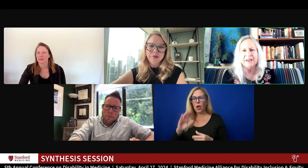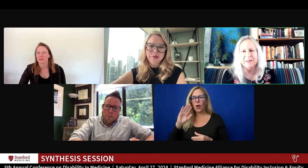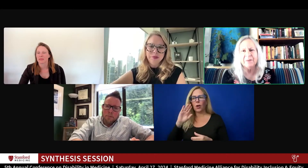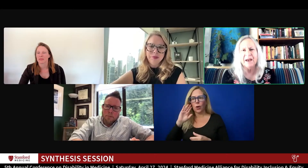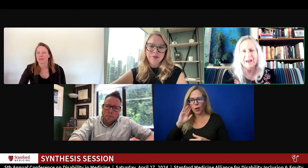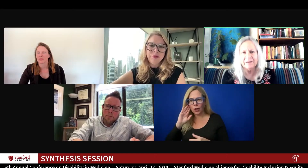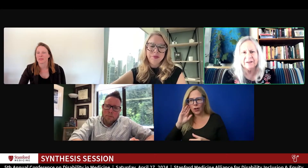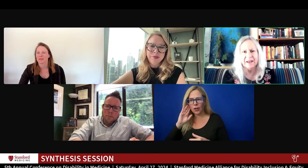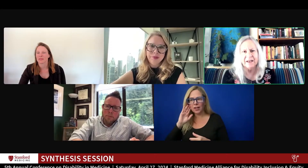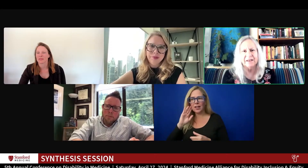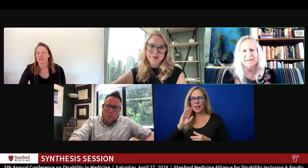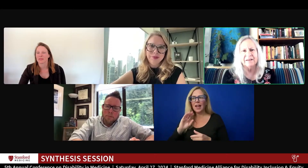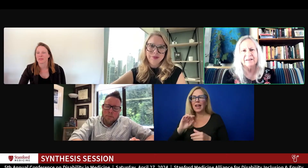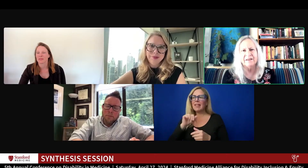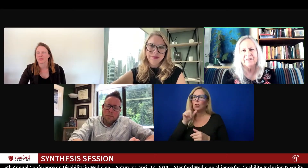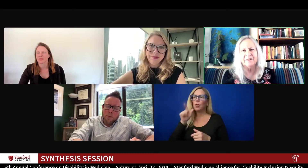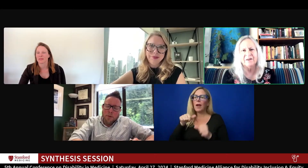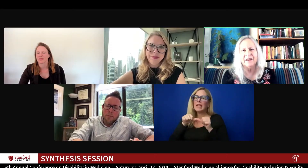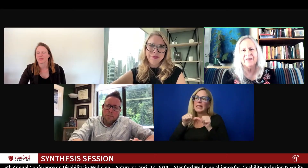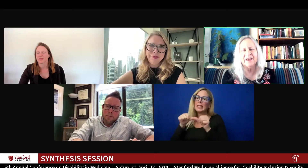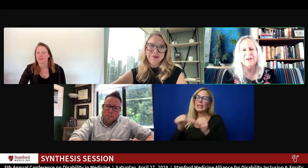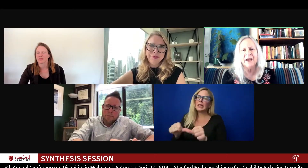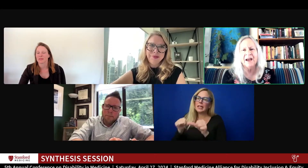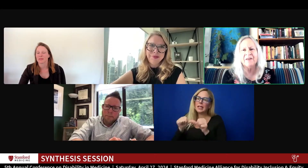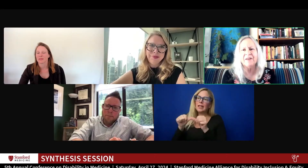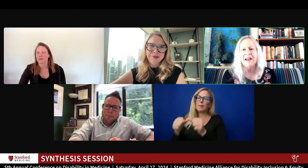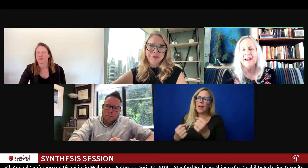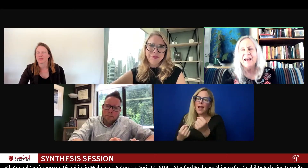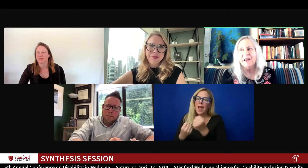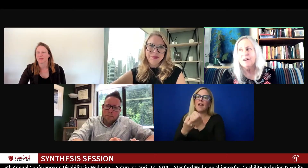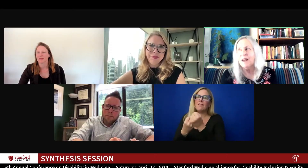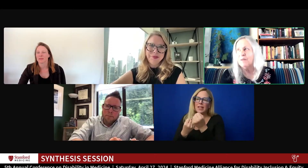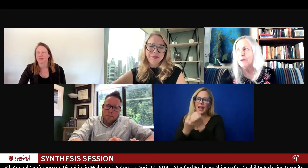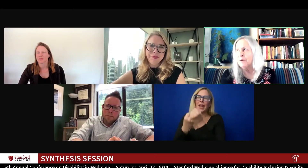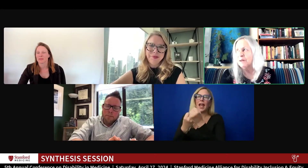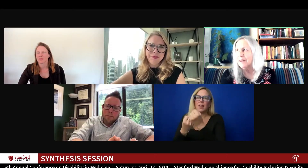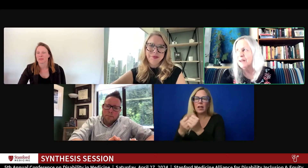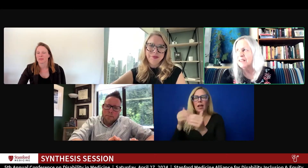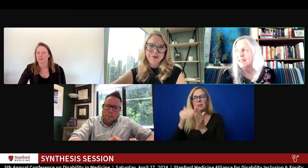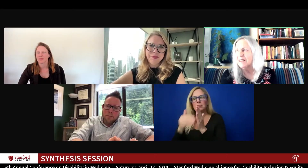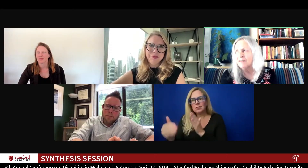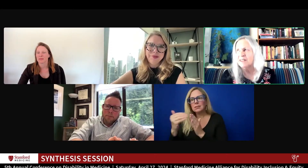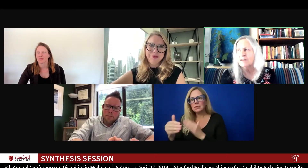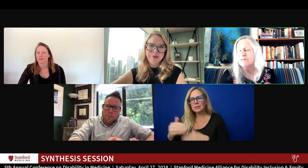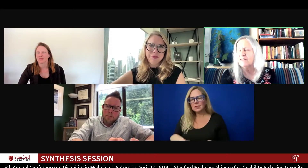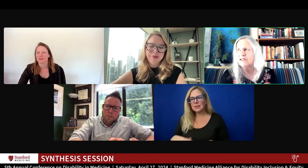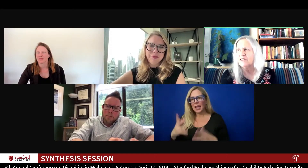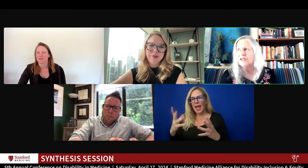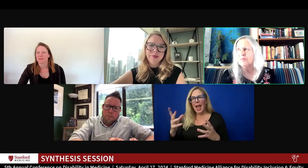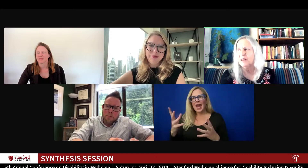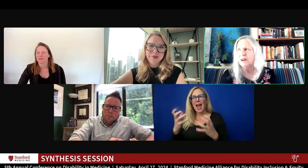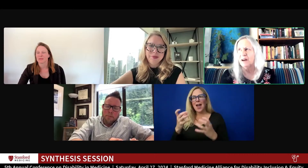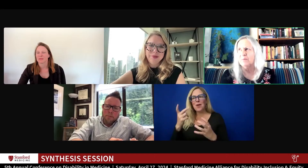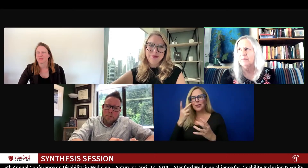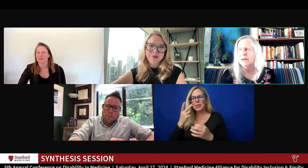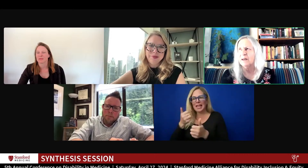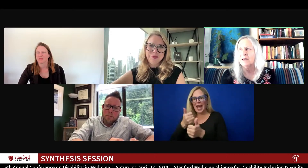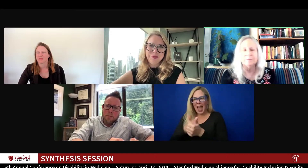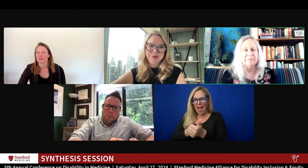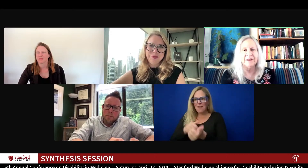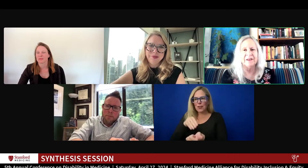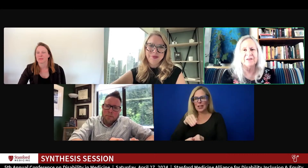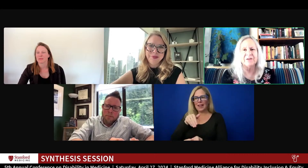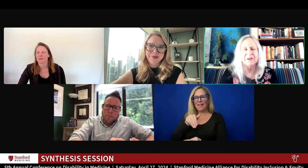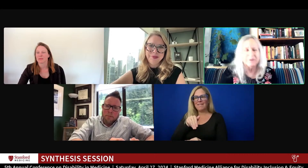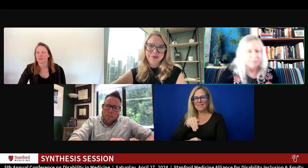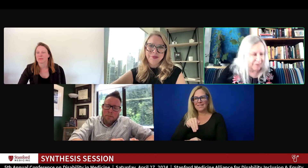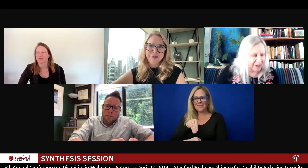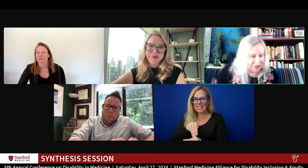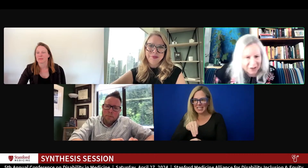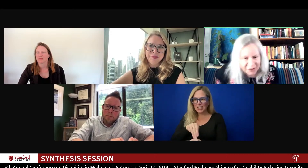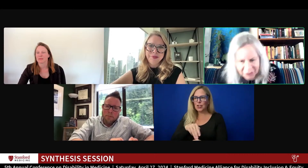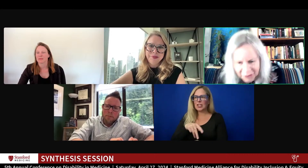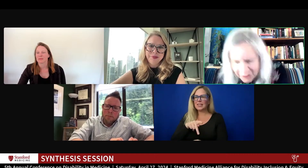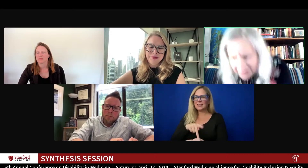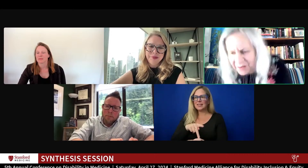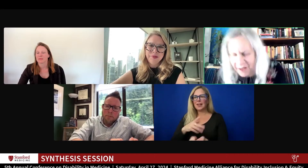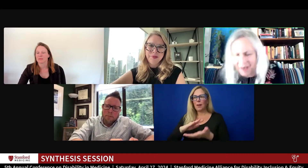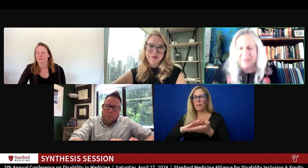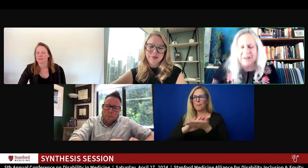keep advocating. And what I would like to see every single physician become is a doctor that,